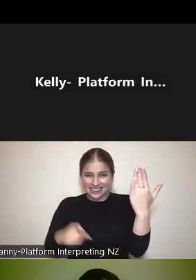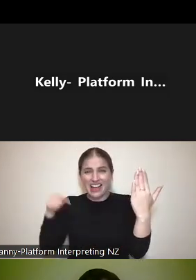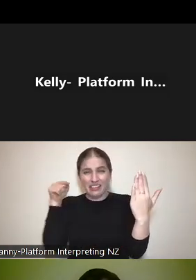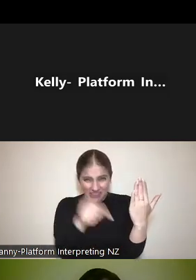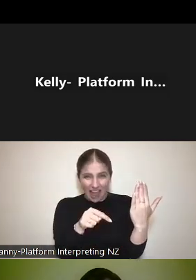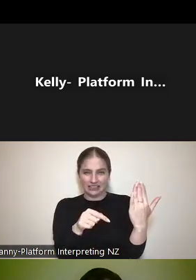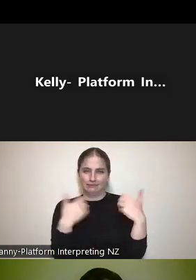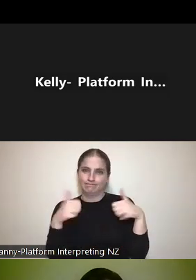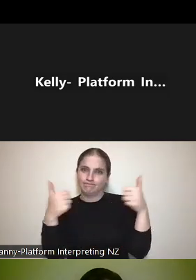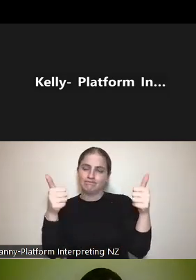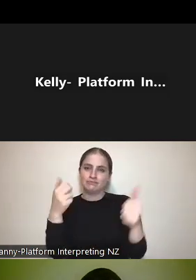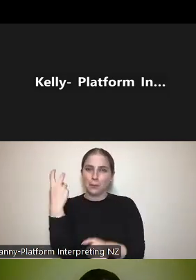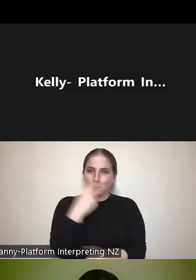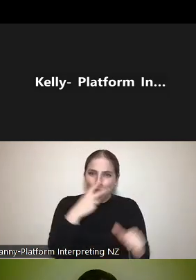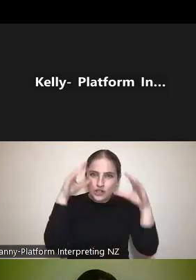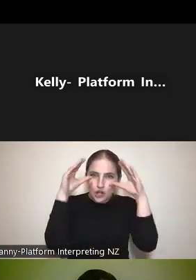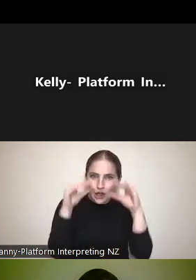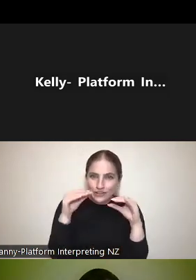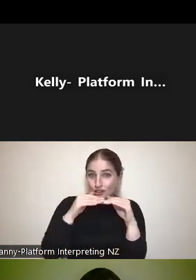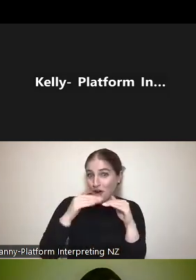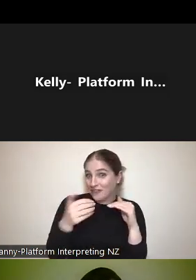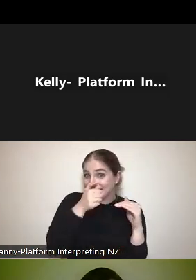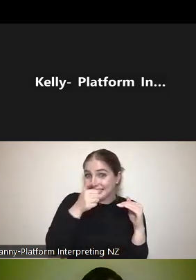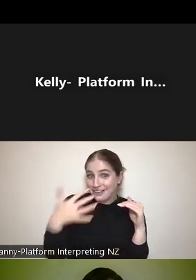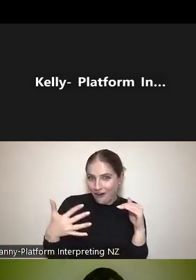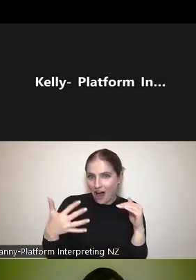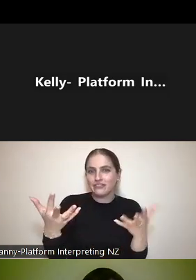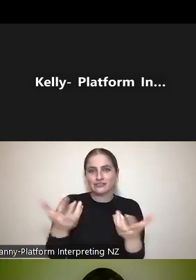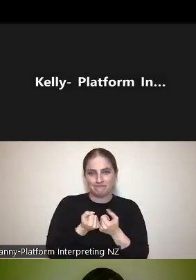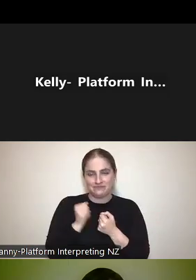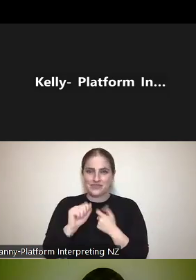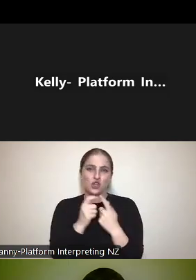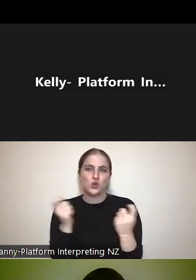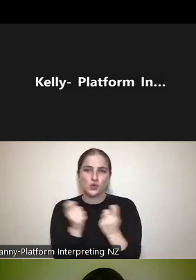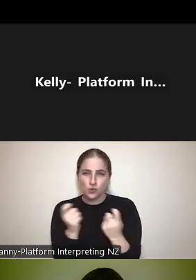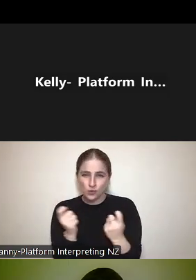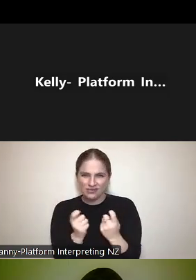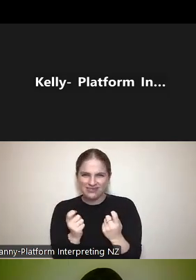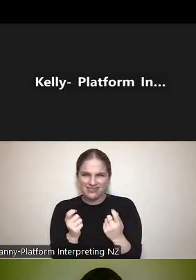community of a certain age hears their news. So, find out how that community communicates.